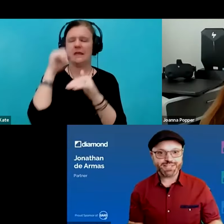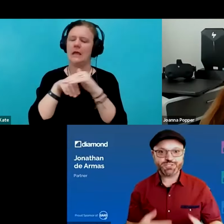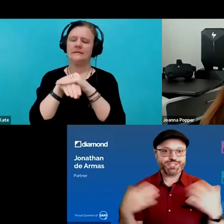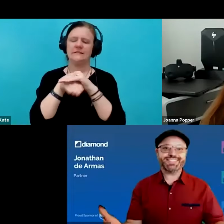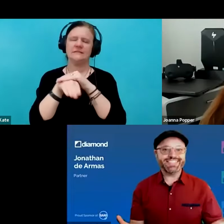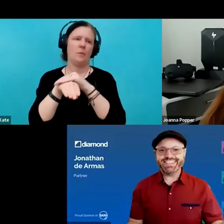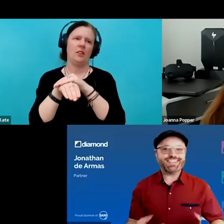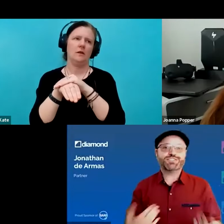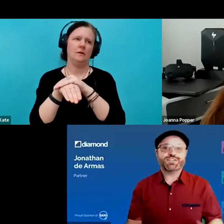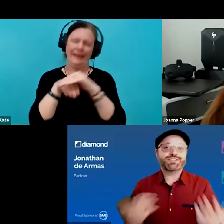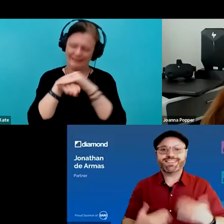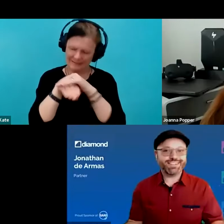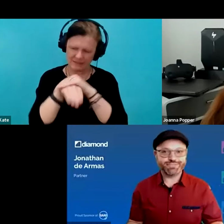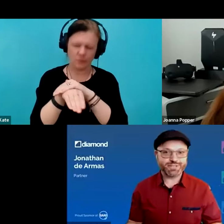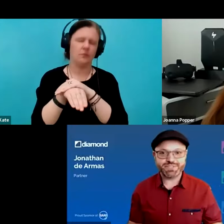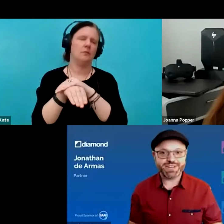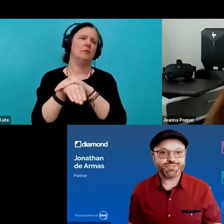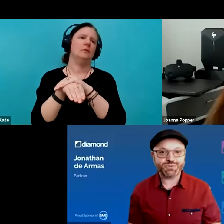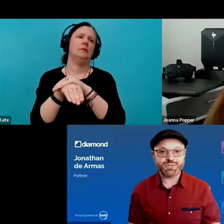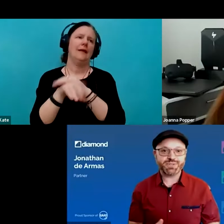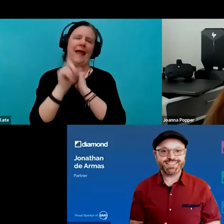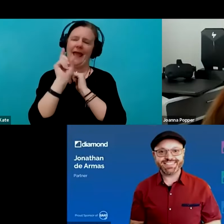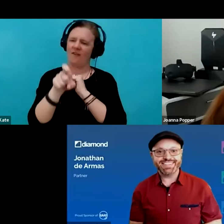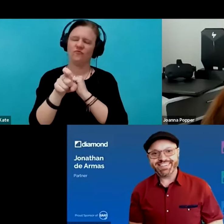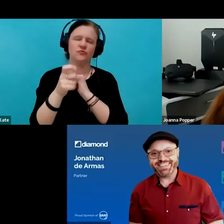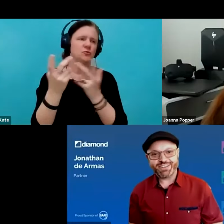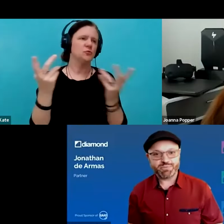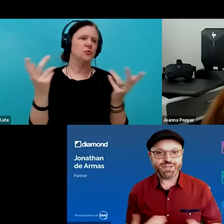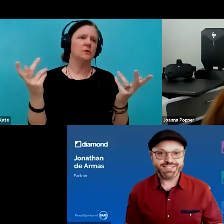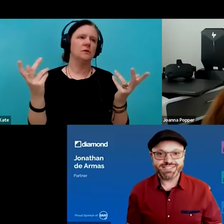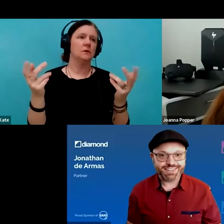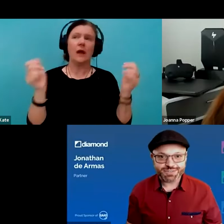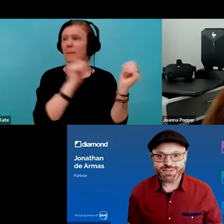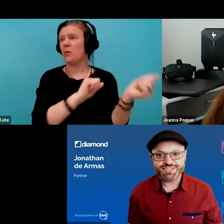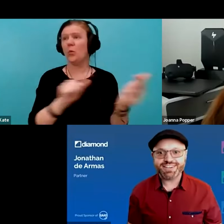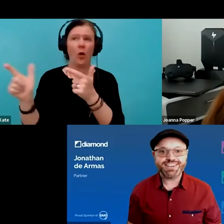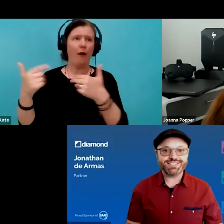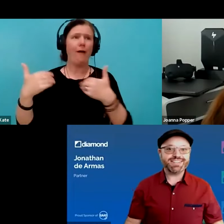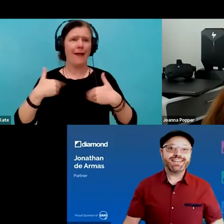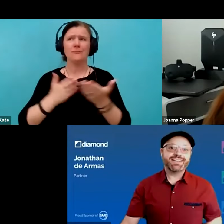just, it just kind of comes naturally because everybody is entitled to an education.